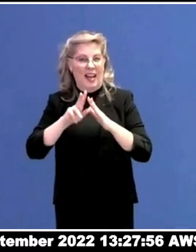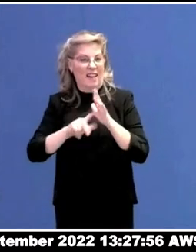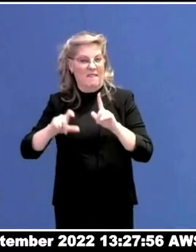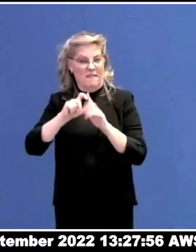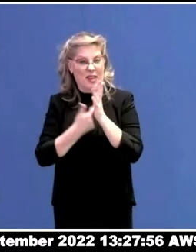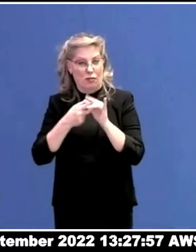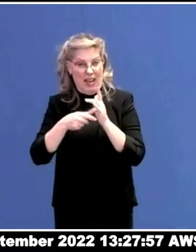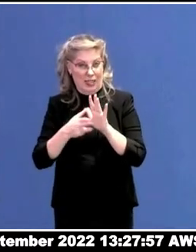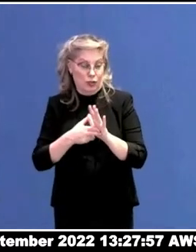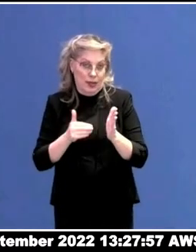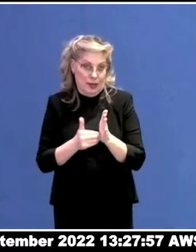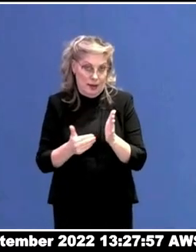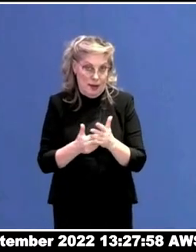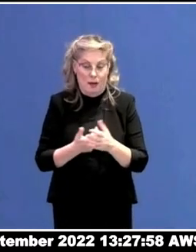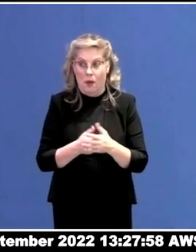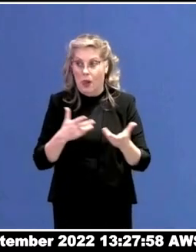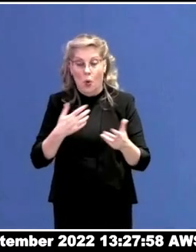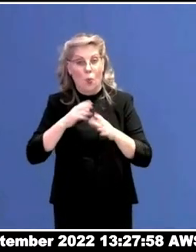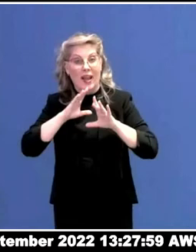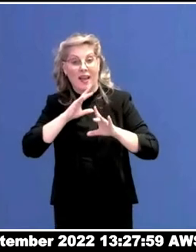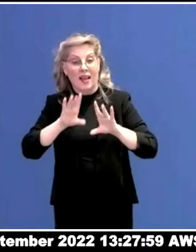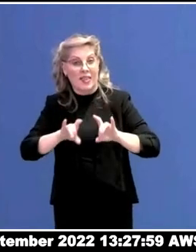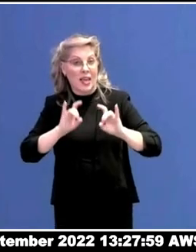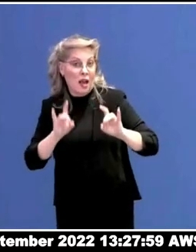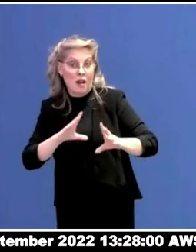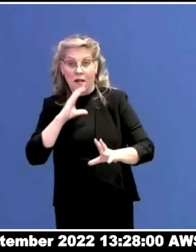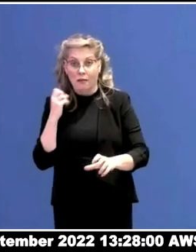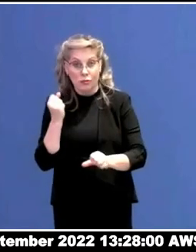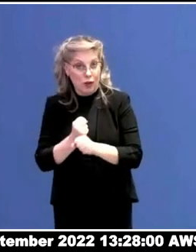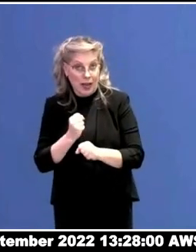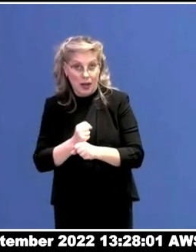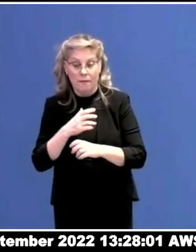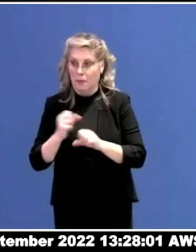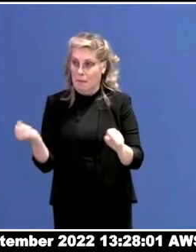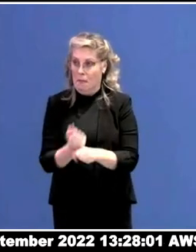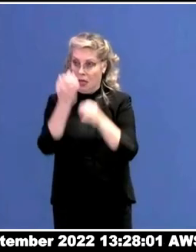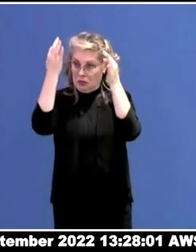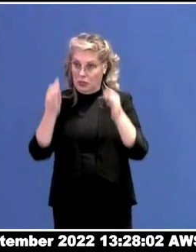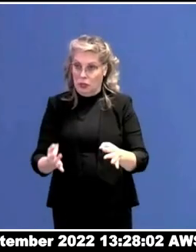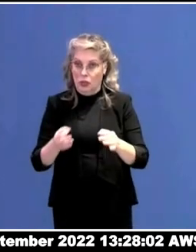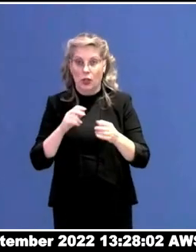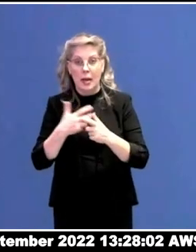be it Pink Batts or school playground equipment, if it doesn't work, it doesn't